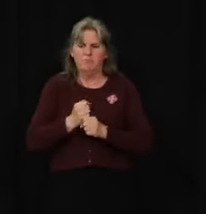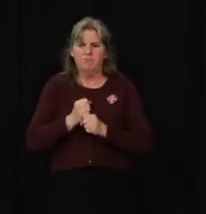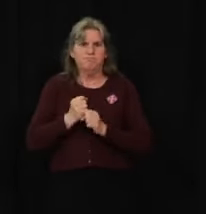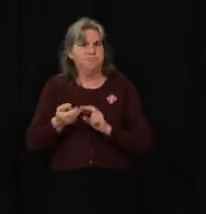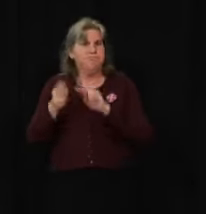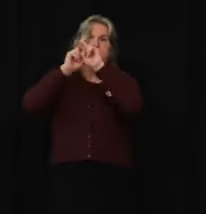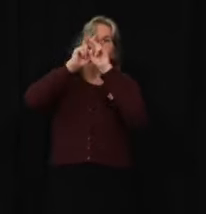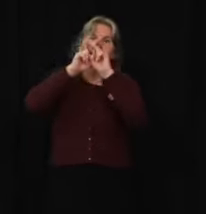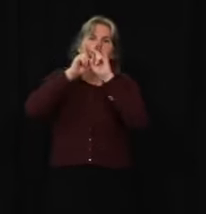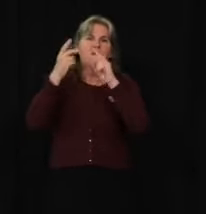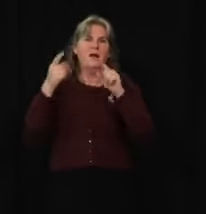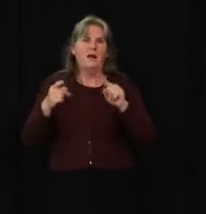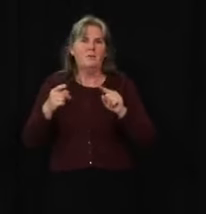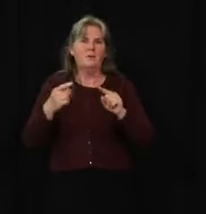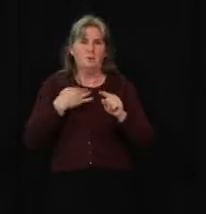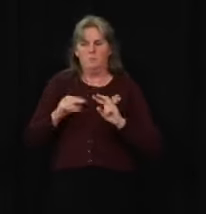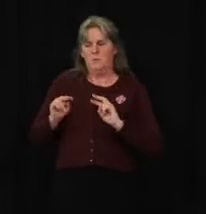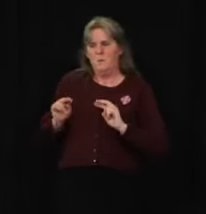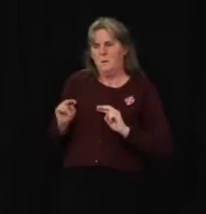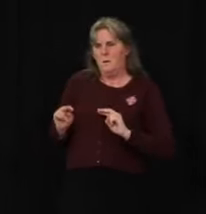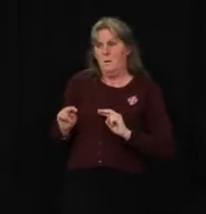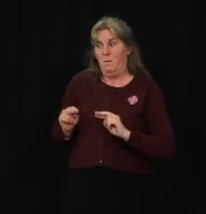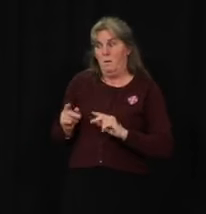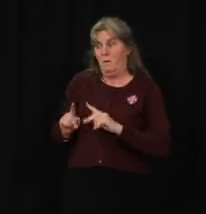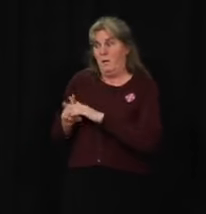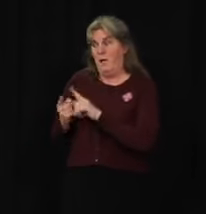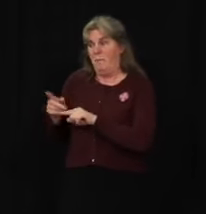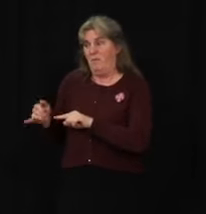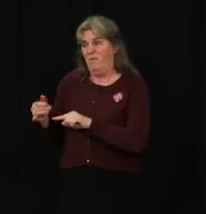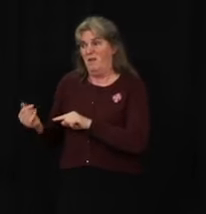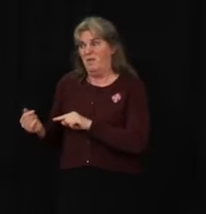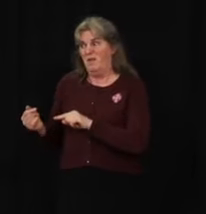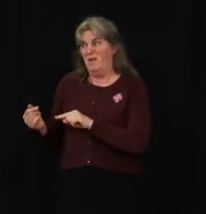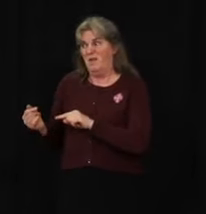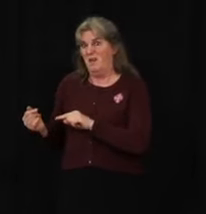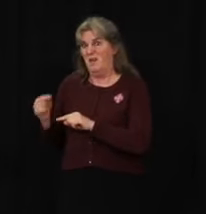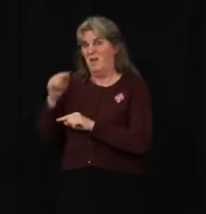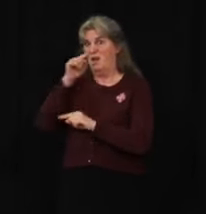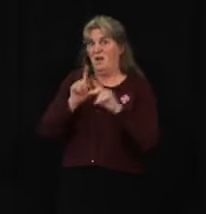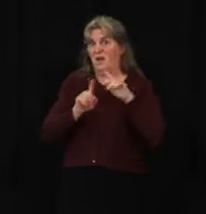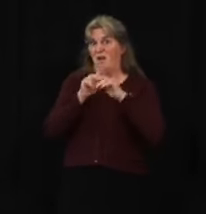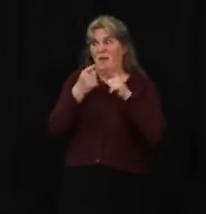yesterday at the Yukon form for first nations governments. So what communities can people